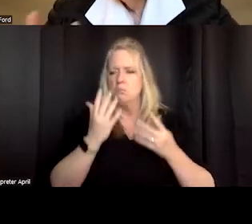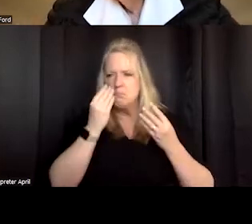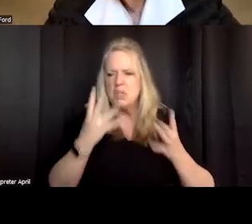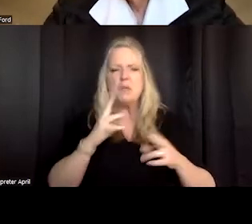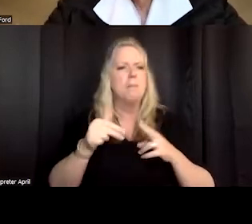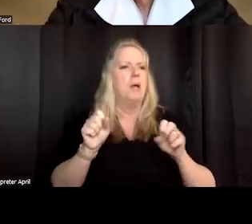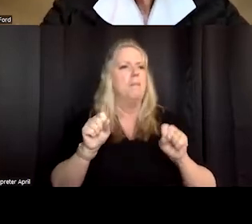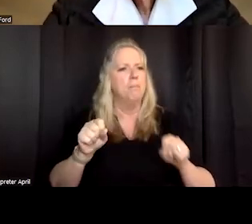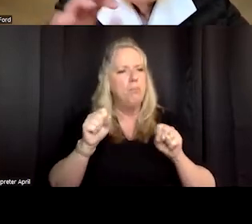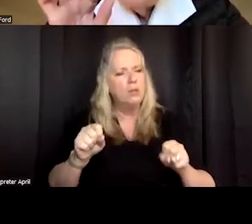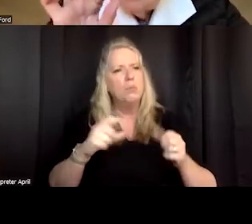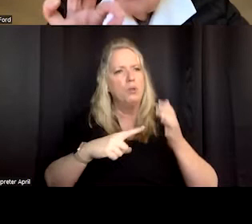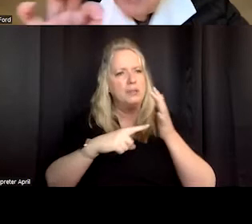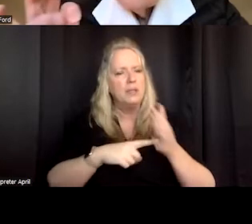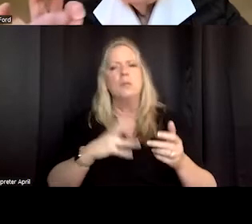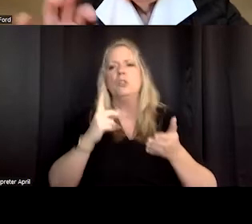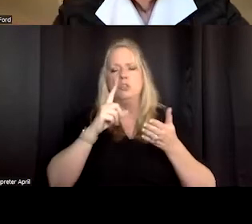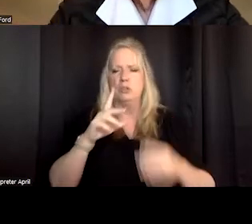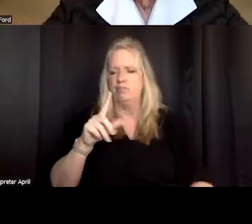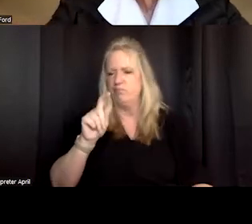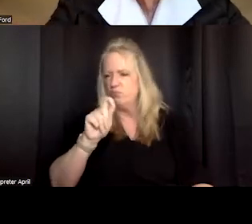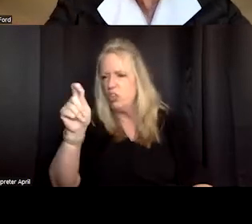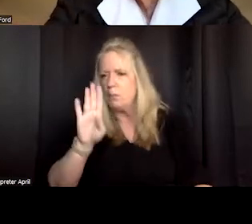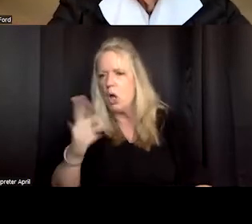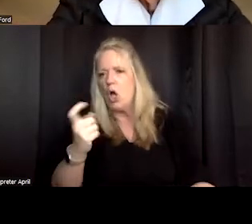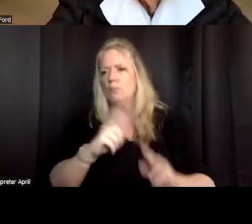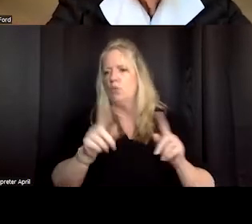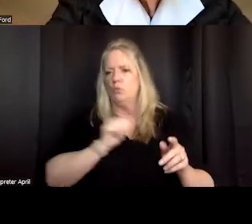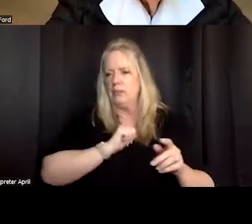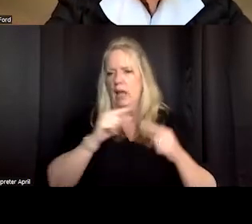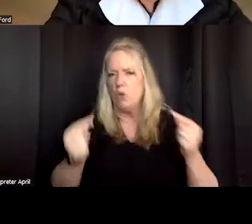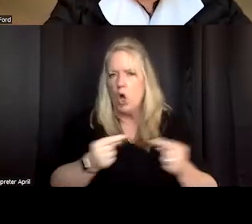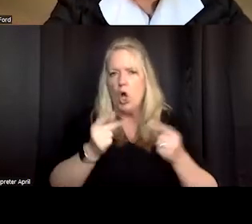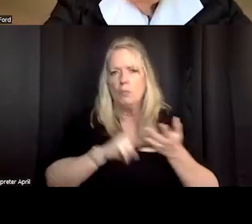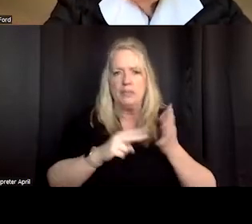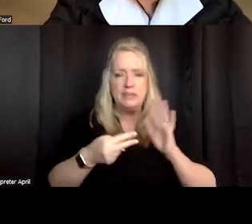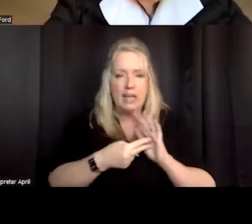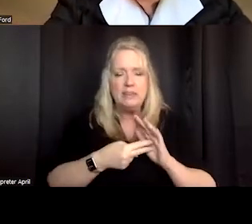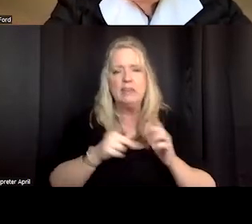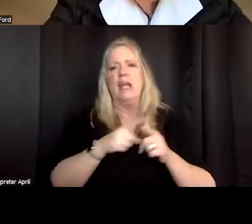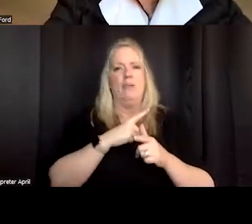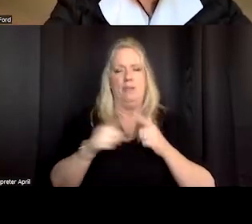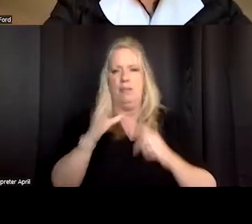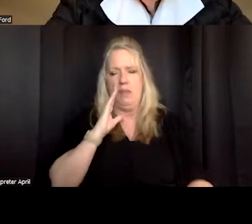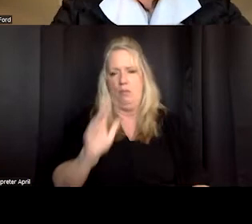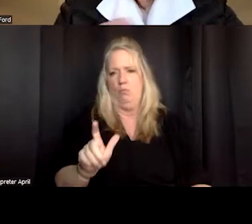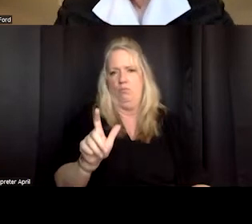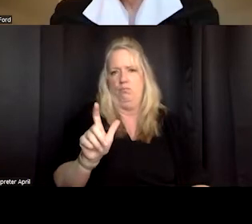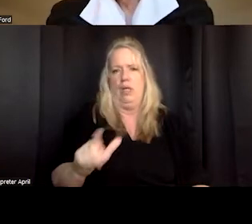SYMPTOMS. CHECKS A LITTLE BOX THAT SAYS NO SELF HARM INTENDED. AND THEN, HITS THE BUTTON, AND, AND